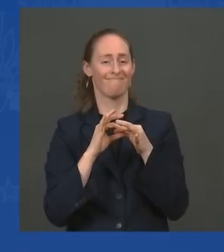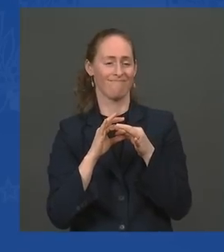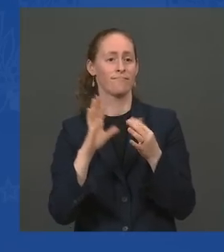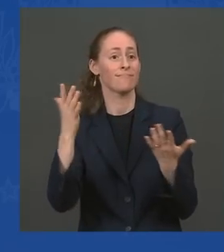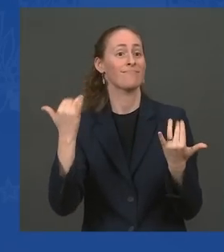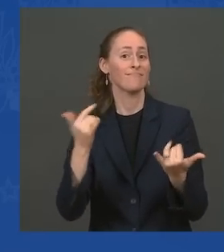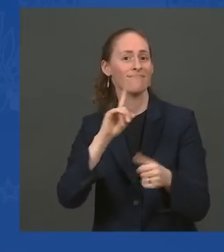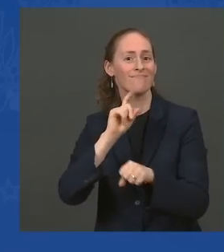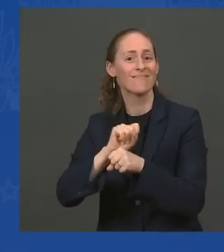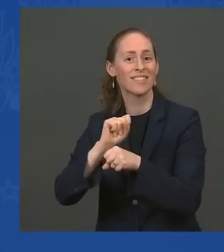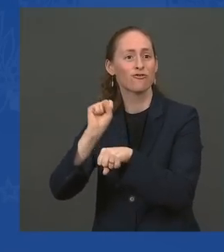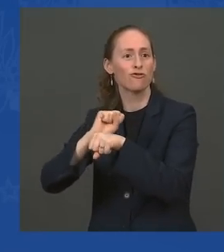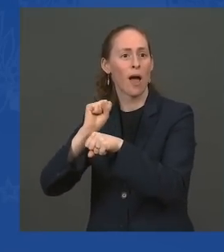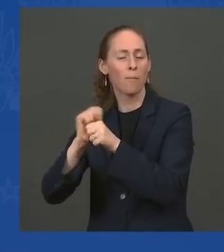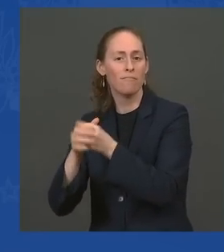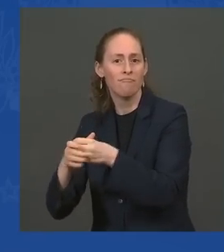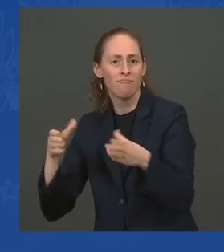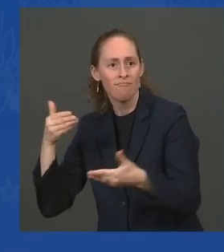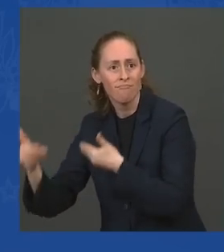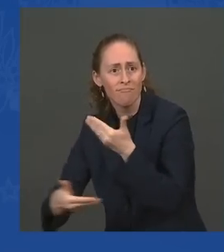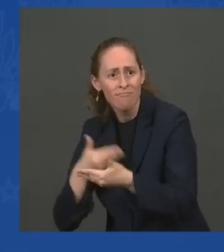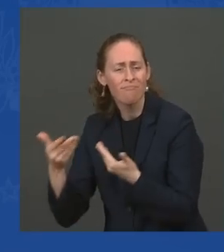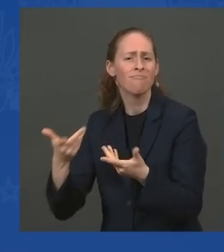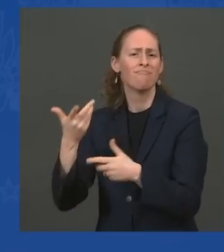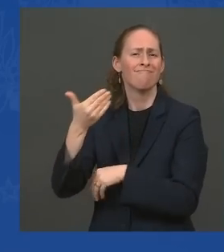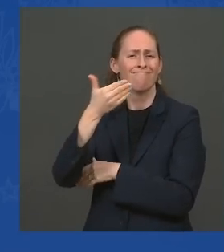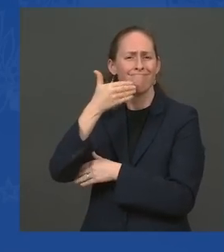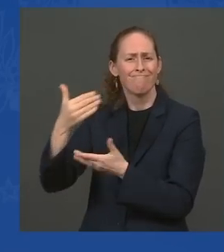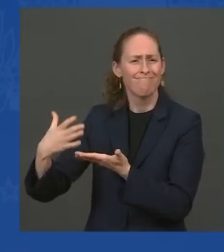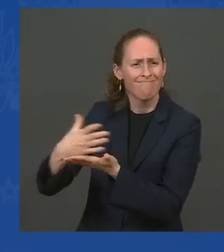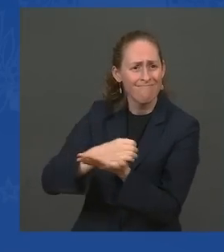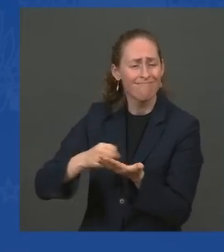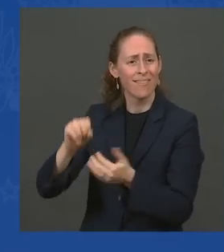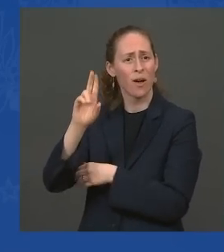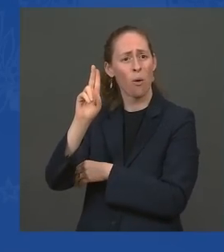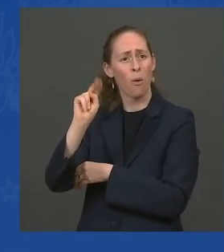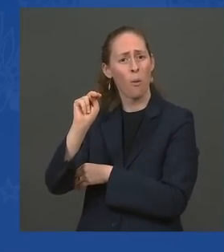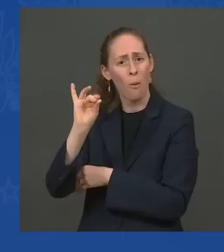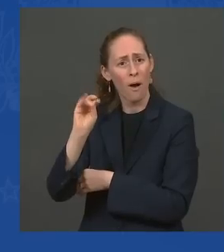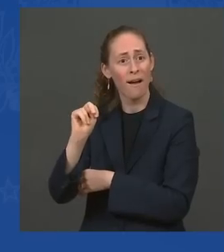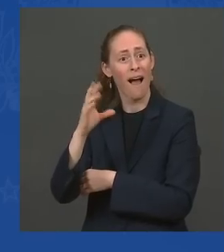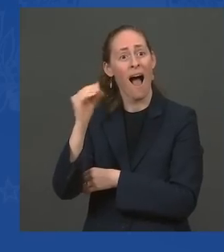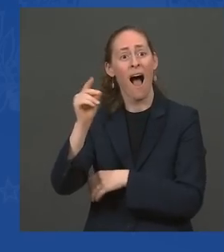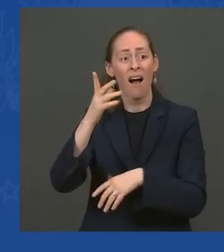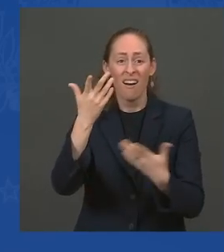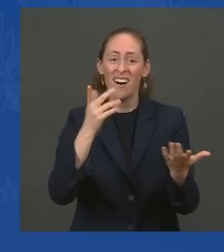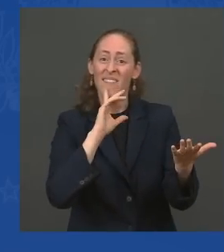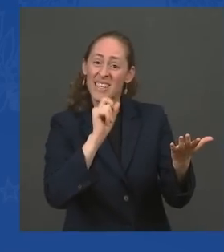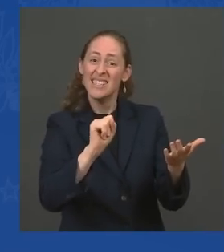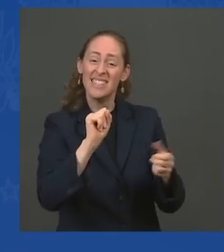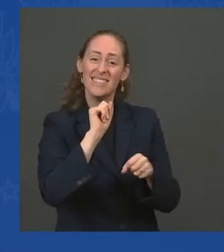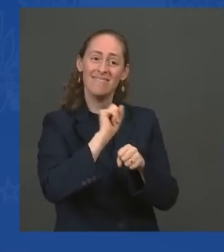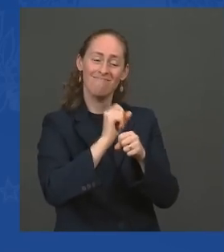and in fact, build electric vehicles of the future. And, Mr. President, you are the first